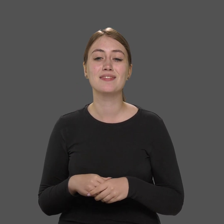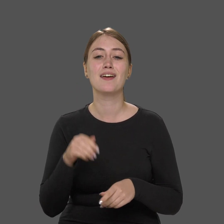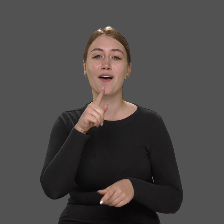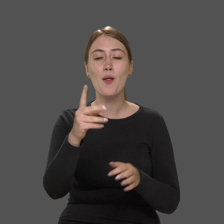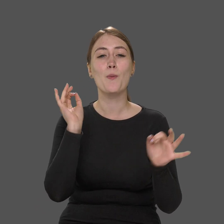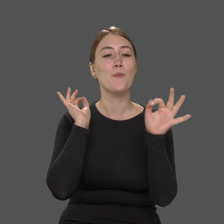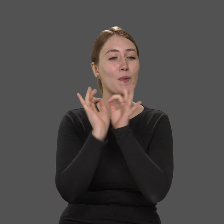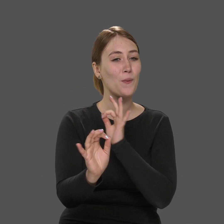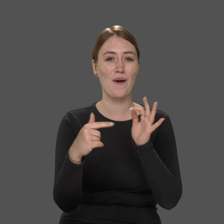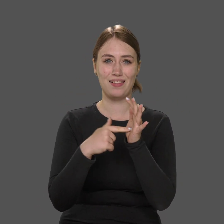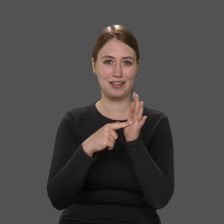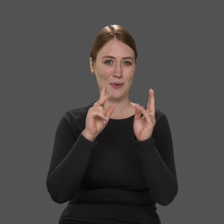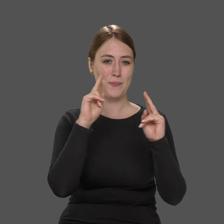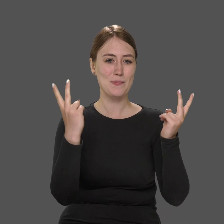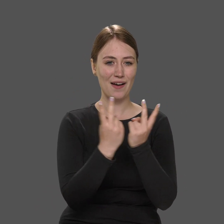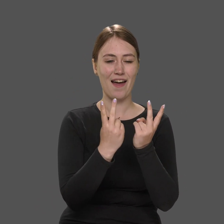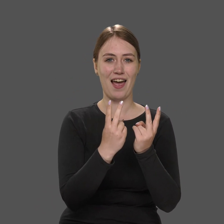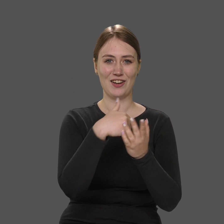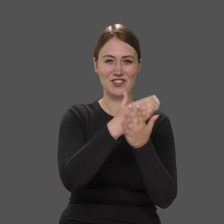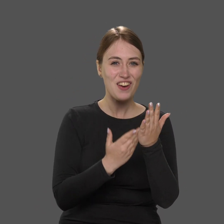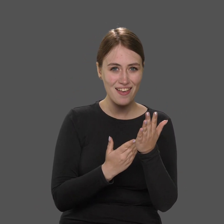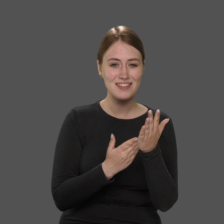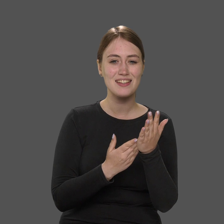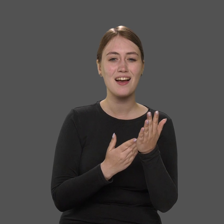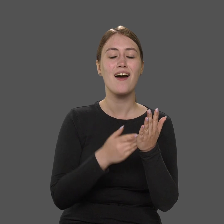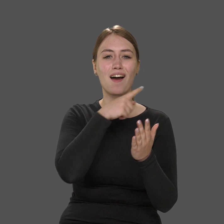"the exact same part – down to the millimeter –